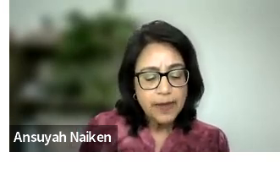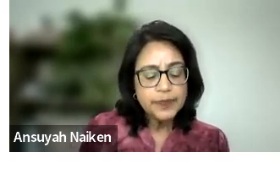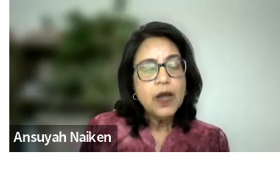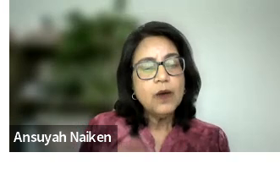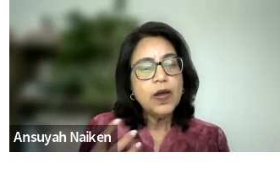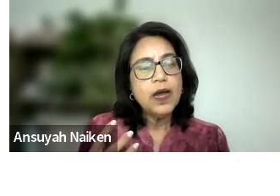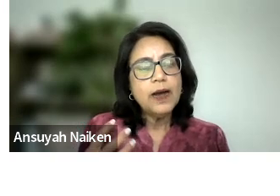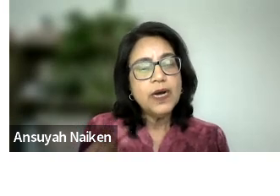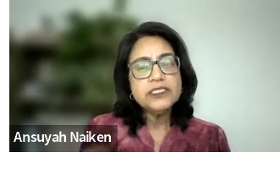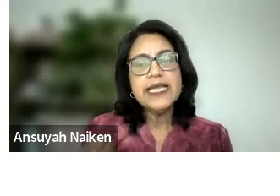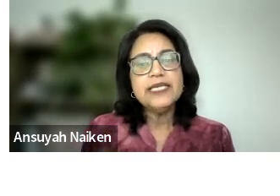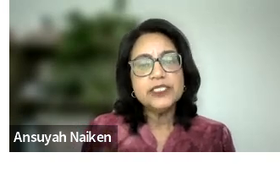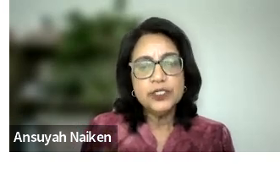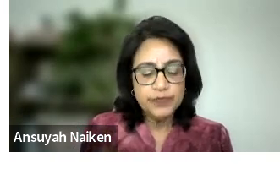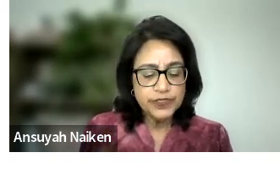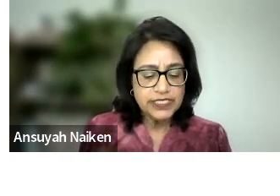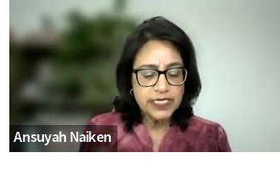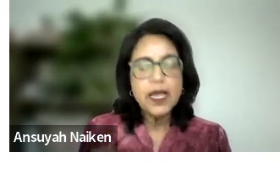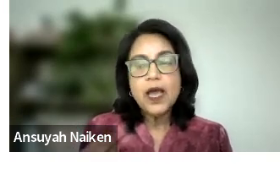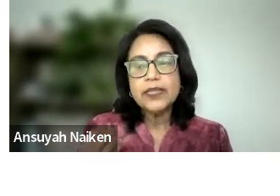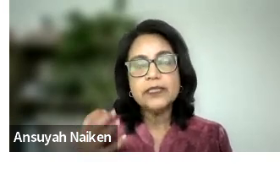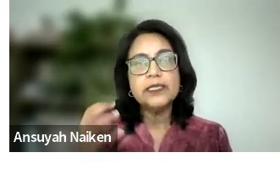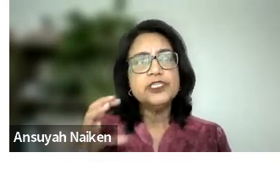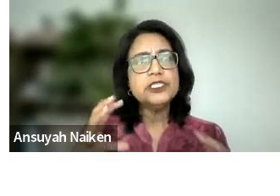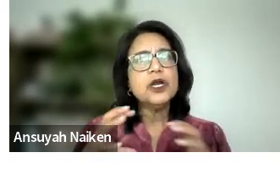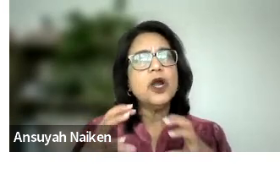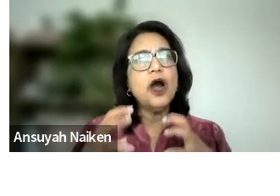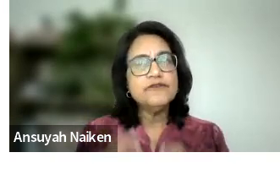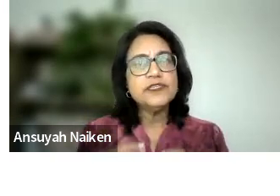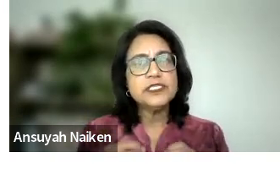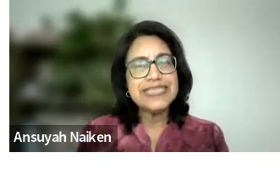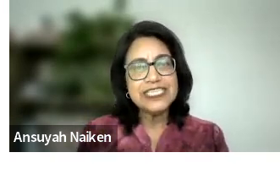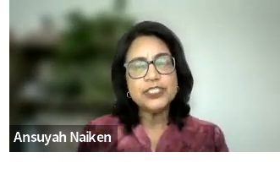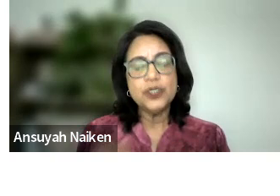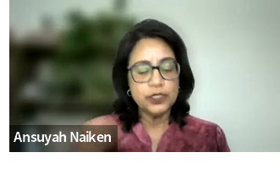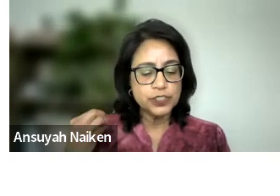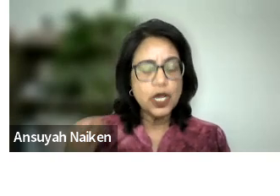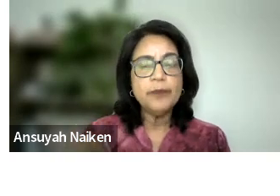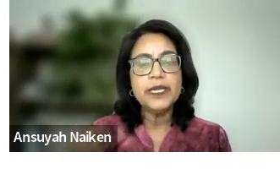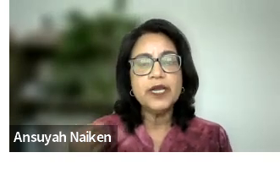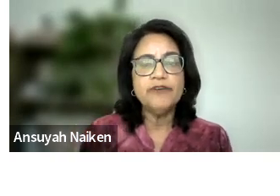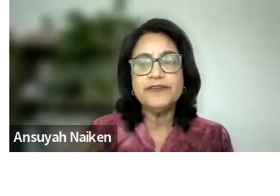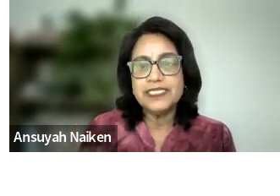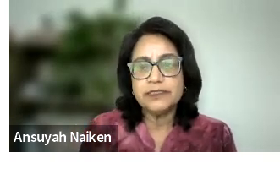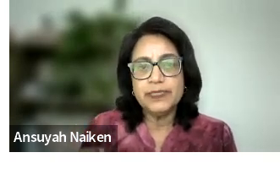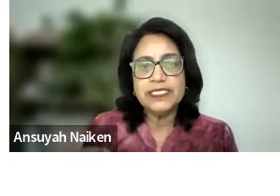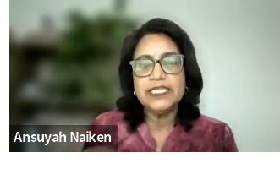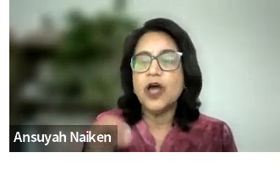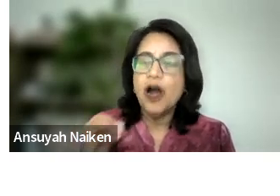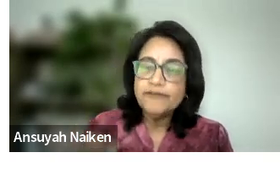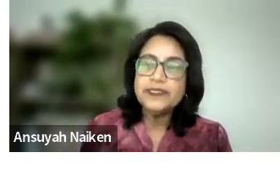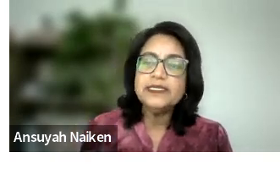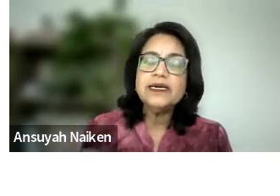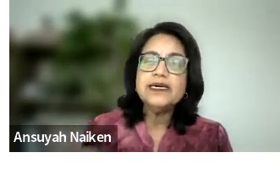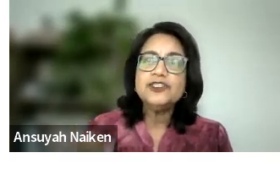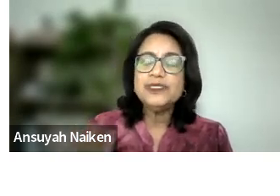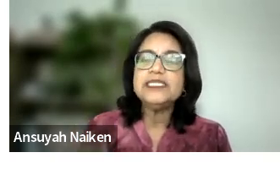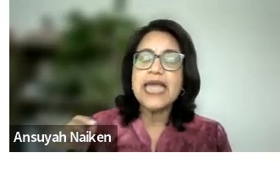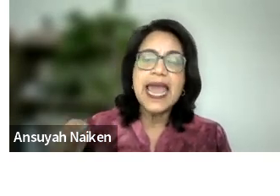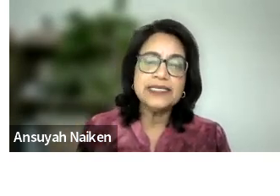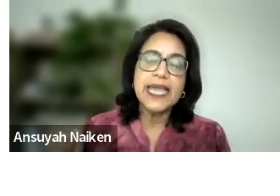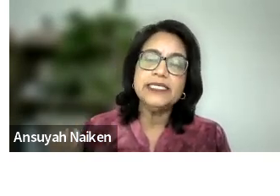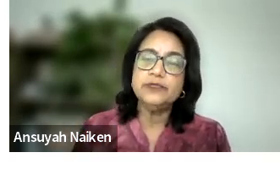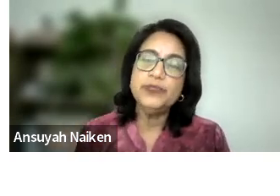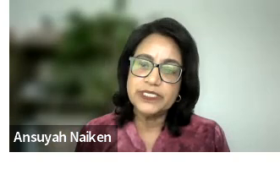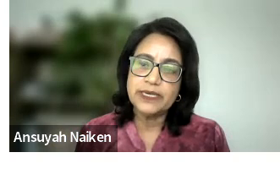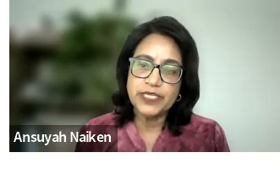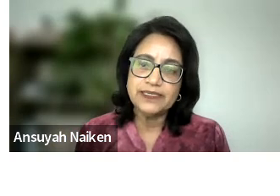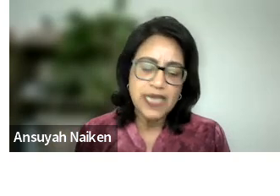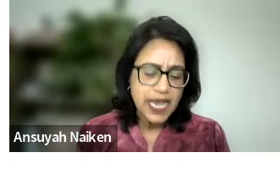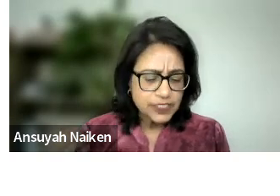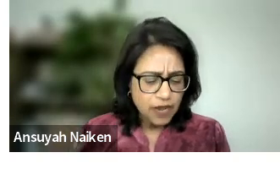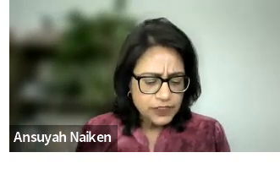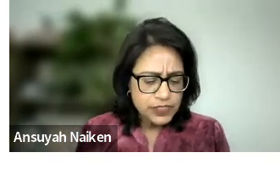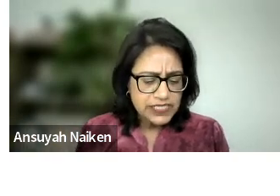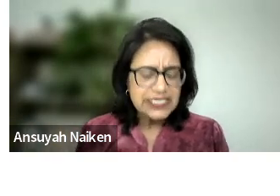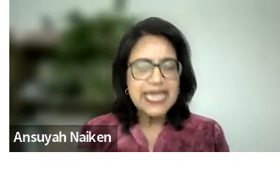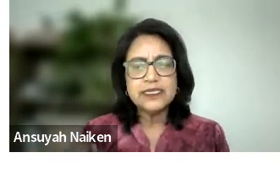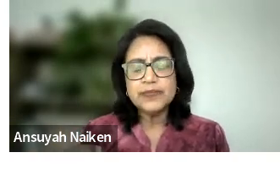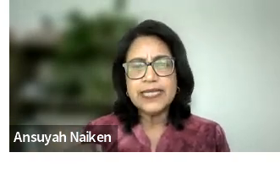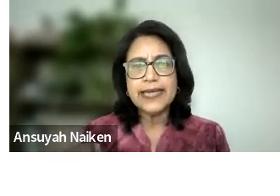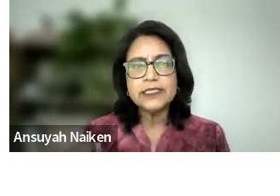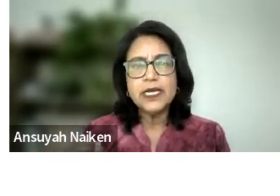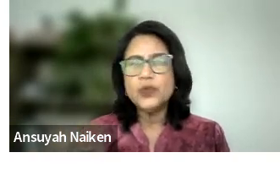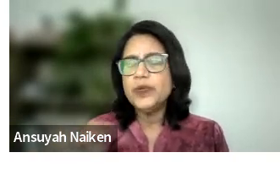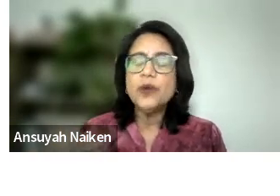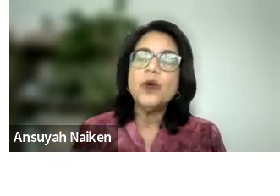Thank you. all right.